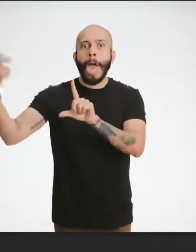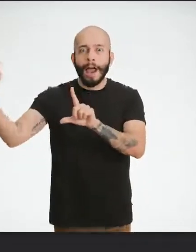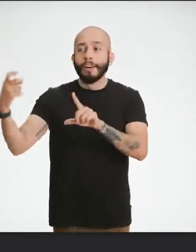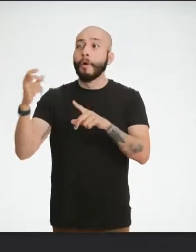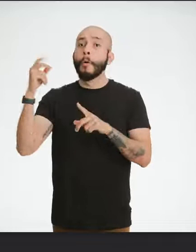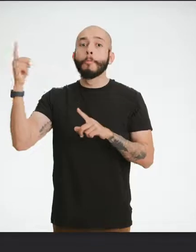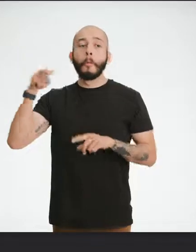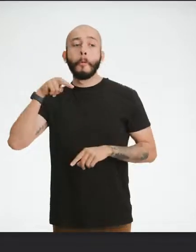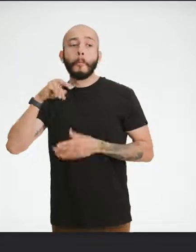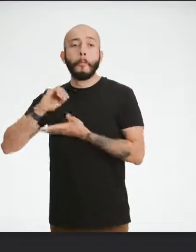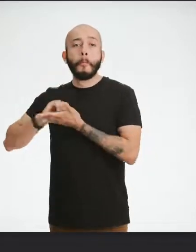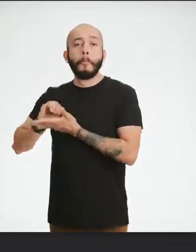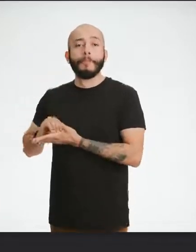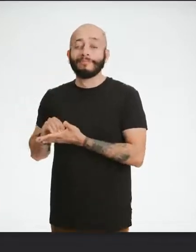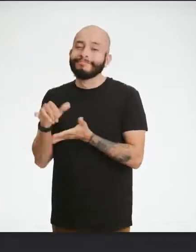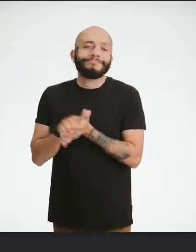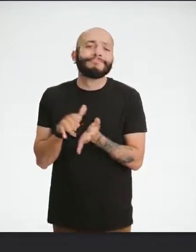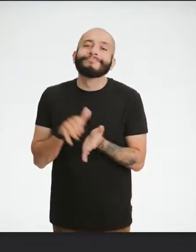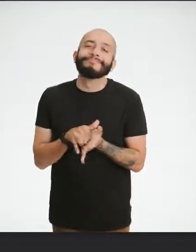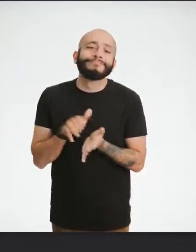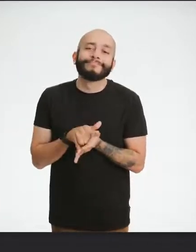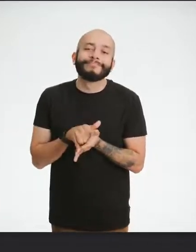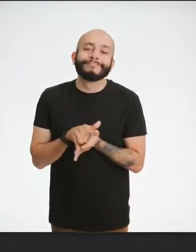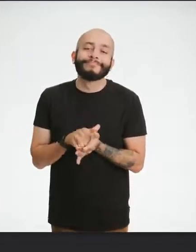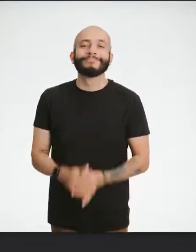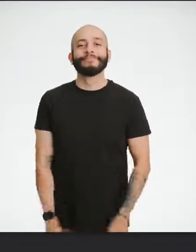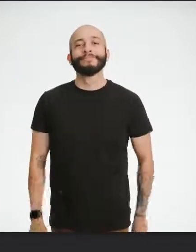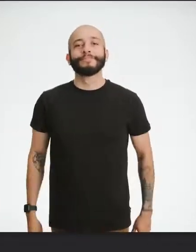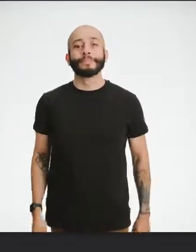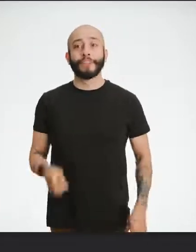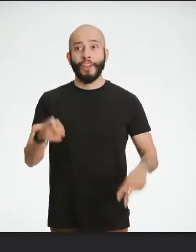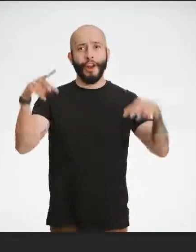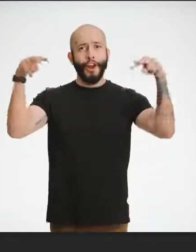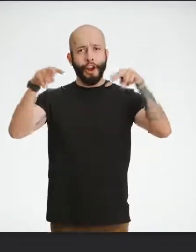website, or even give anything away to someone looking over your shoulder.